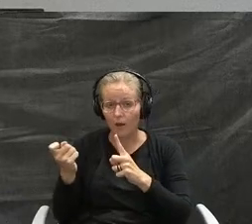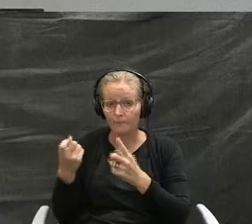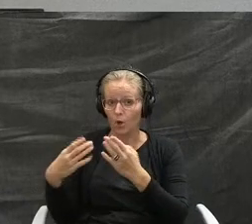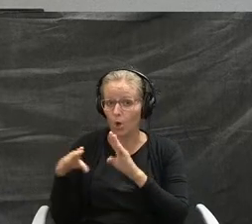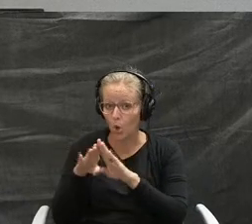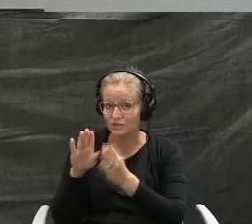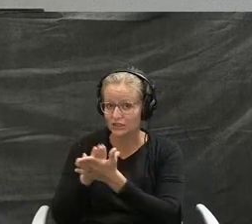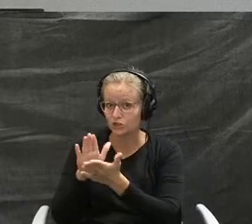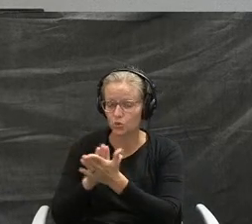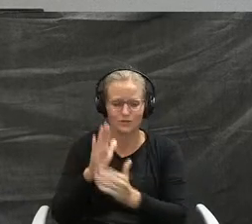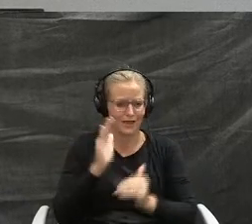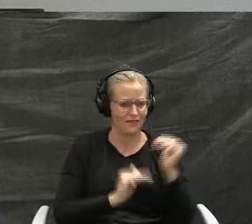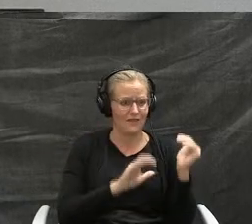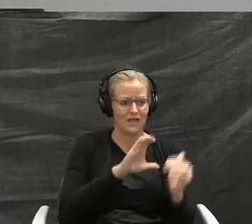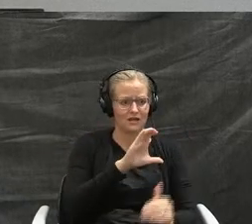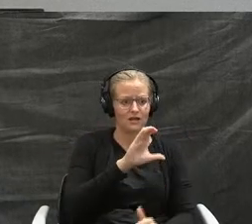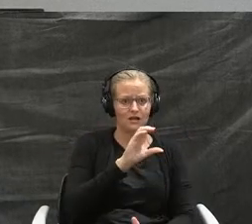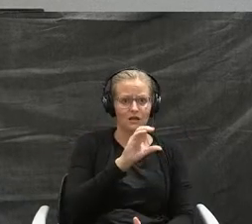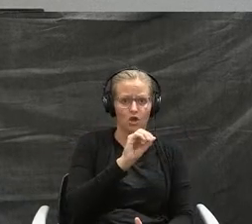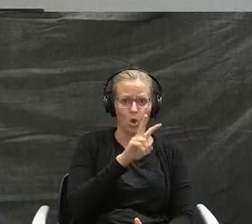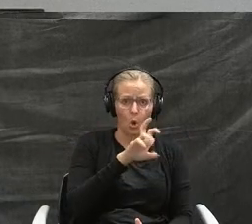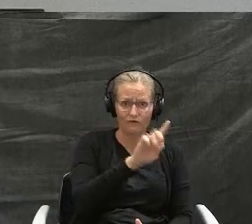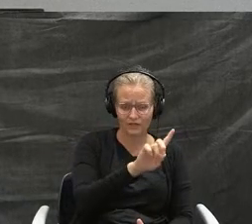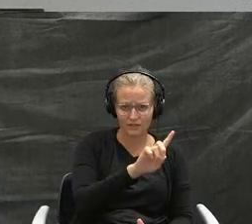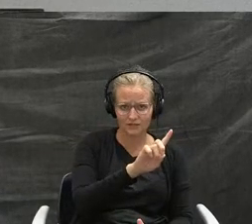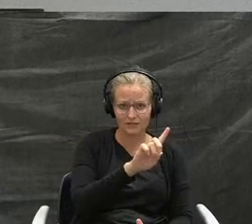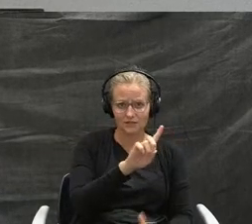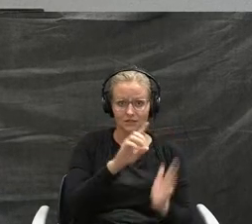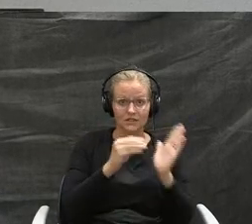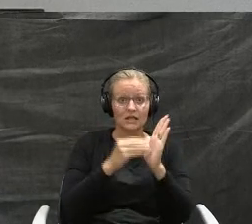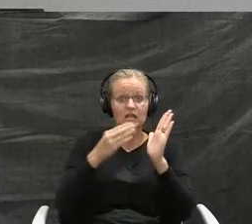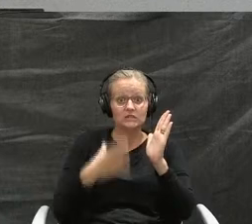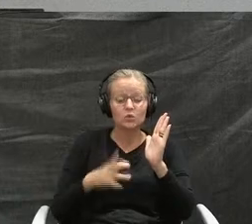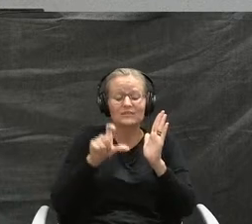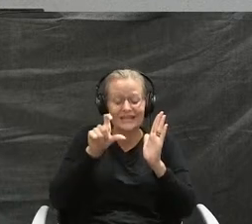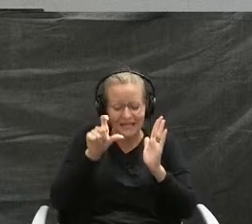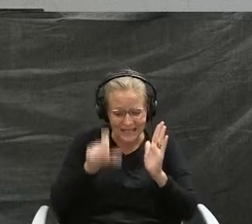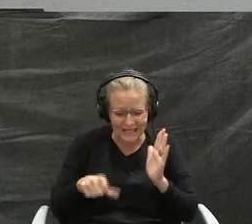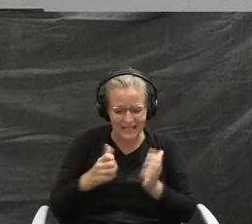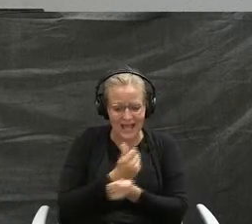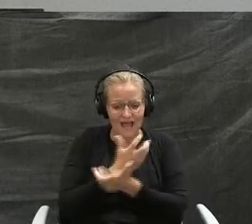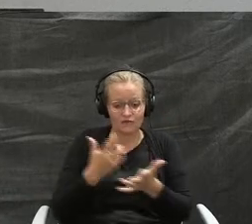provide. We can and will create a safe environment at school and